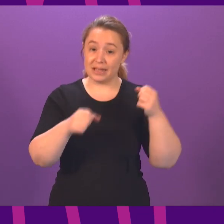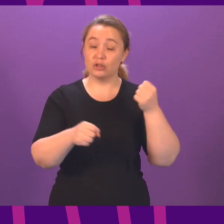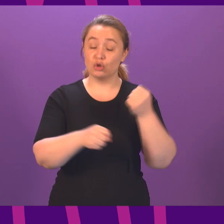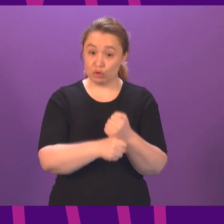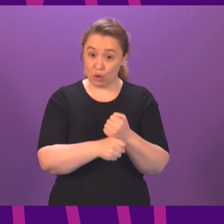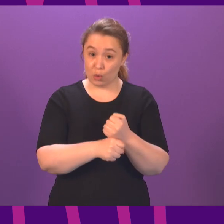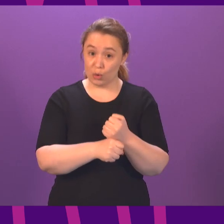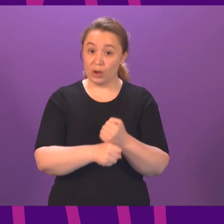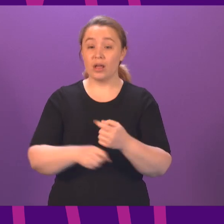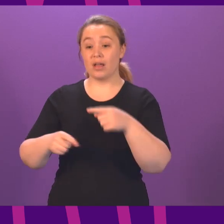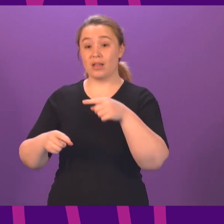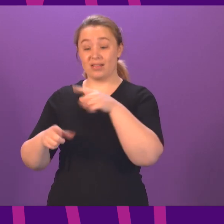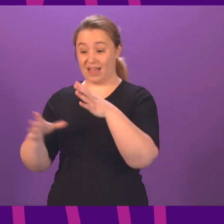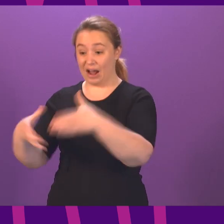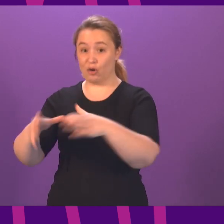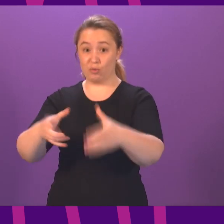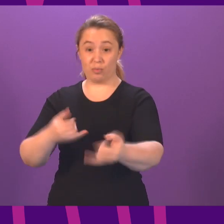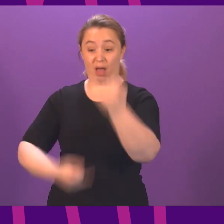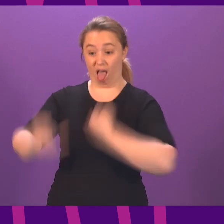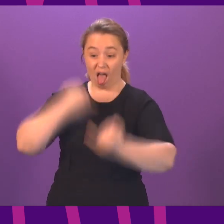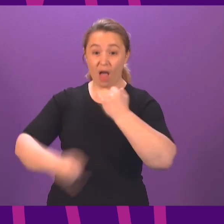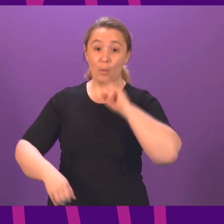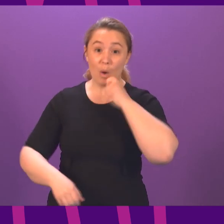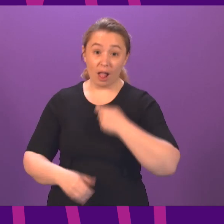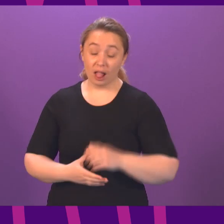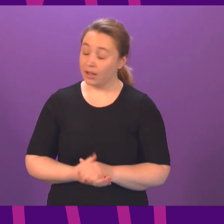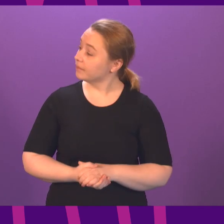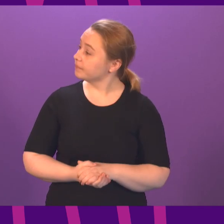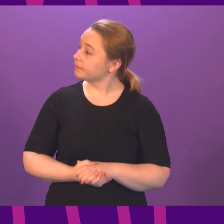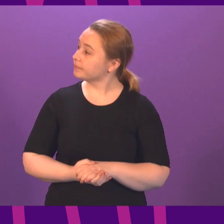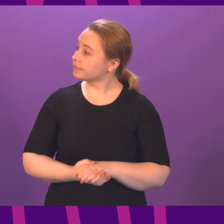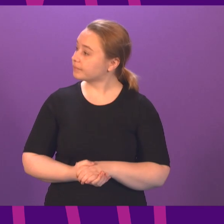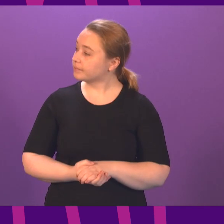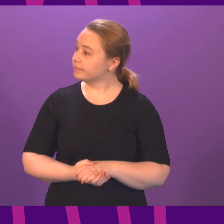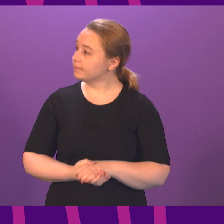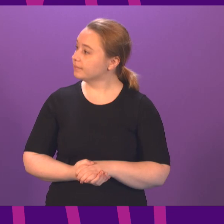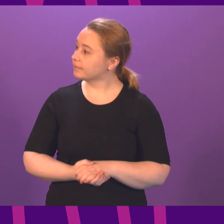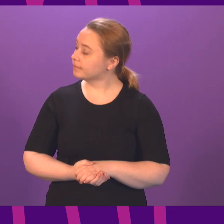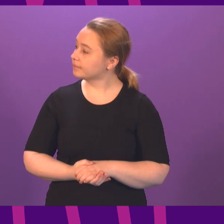the people of this country as safe as we can.